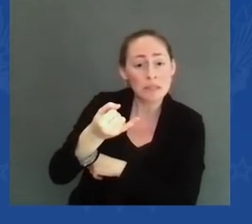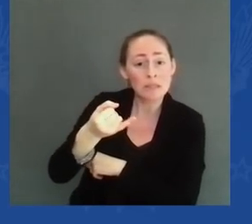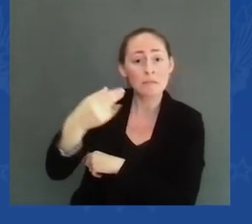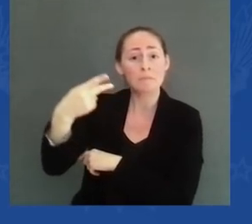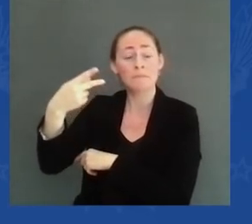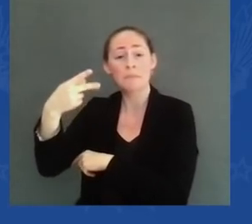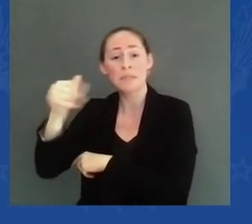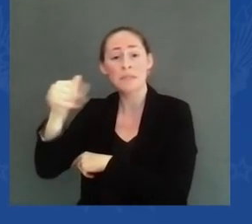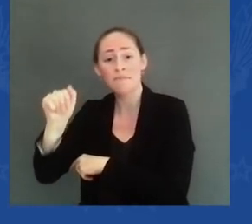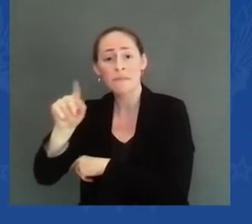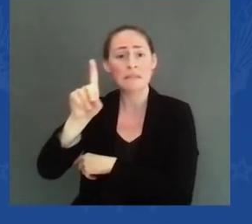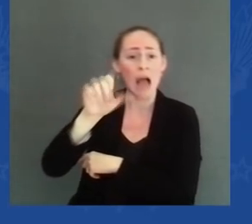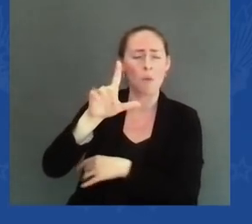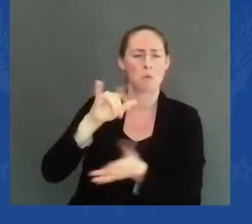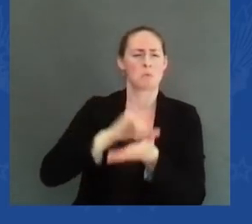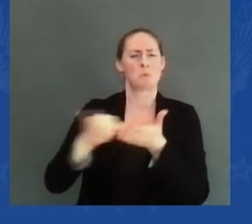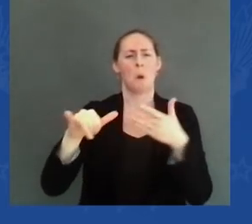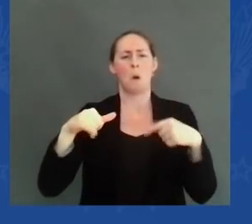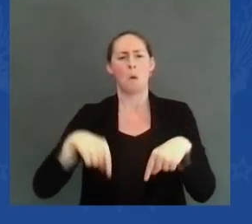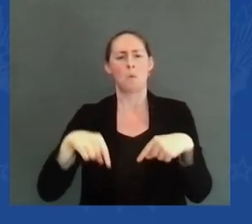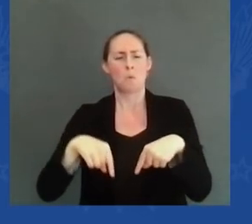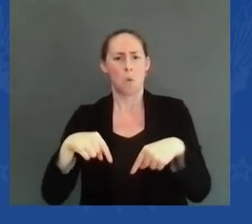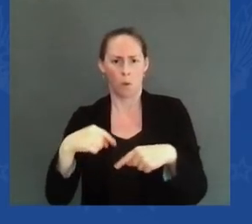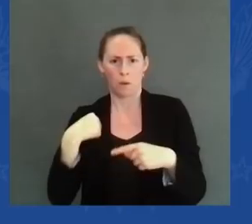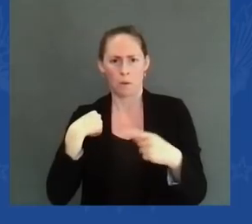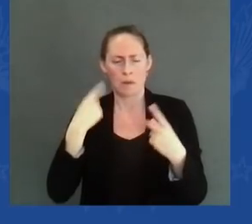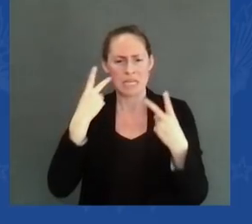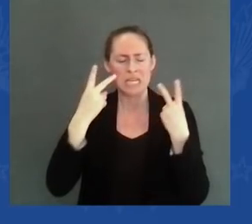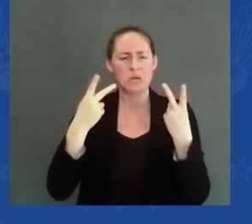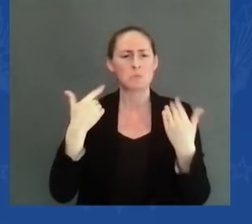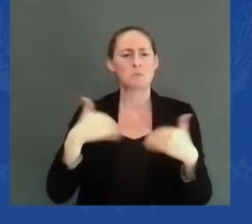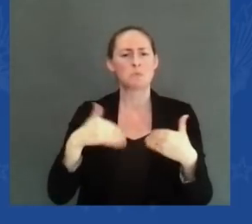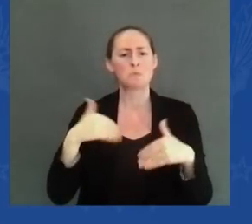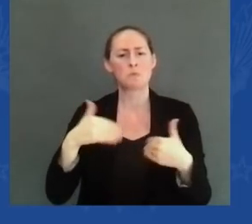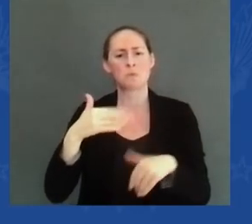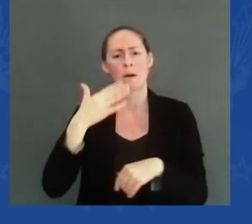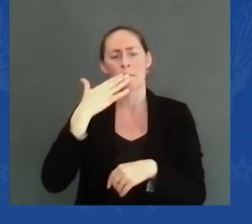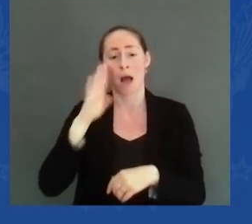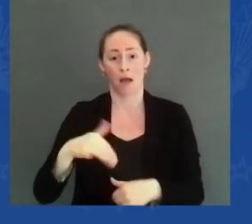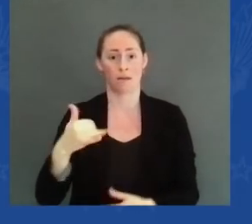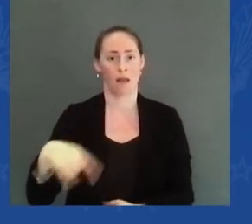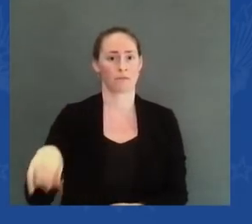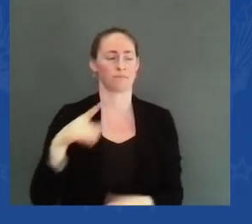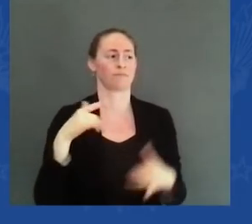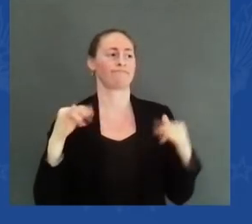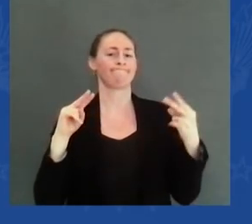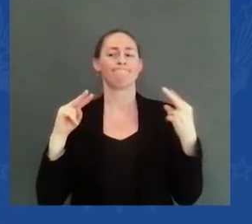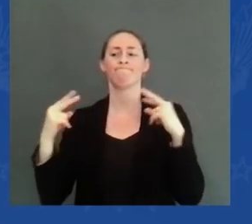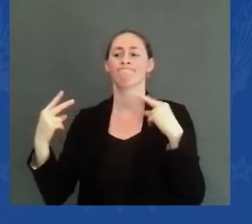people are beginning to realize this is much, much bigger than anyone was willing to believe.